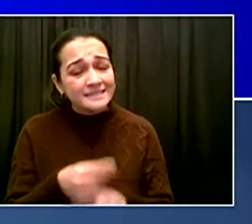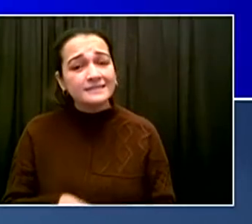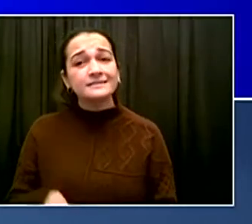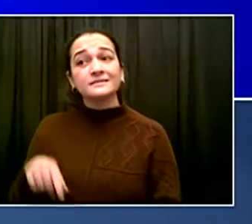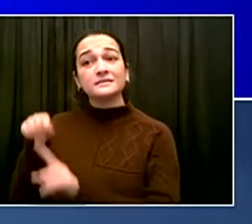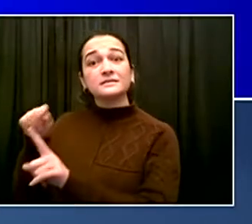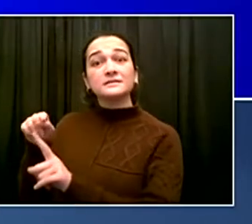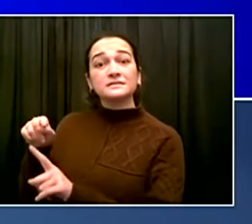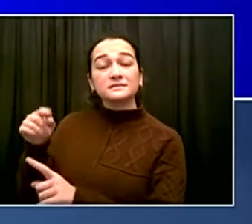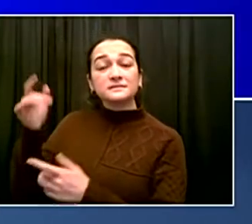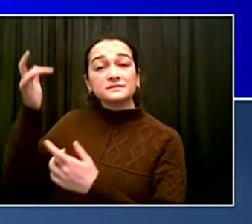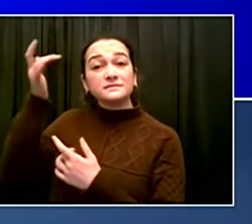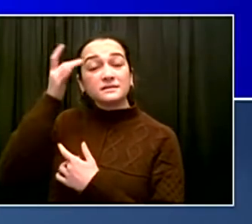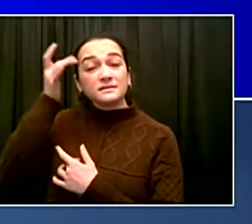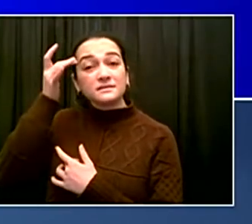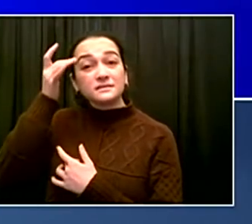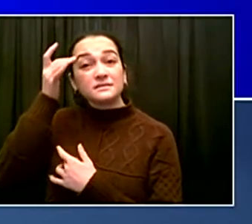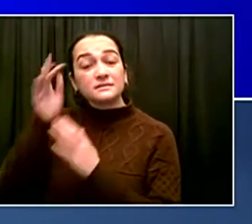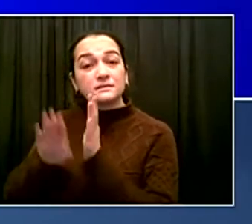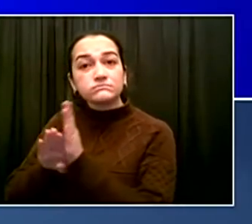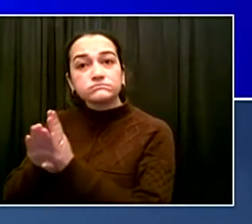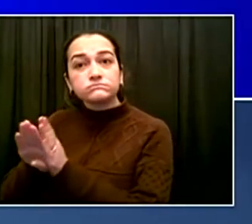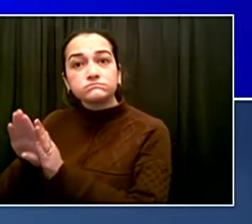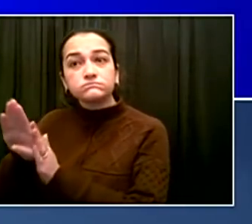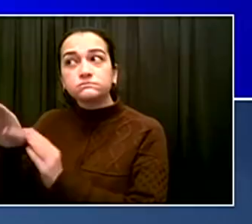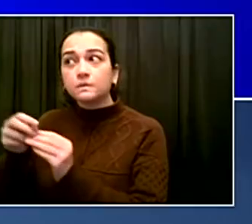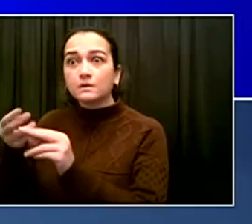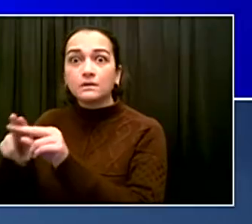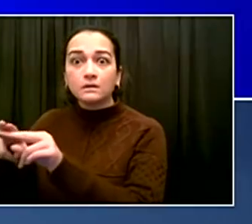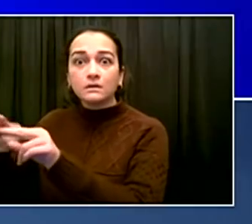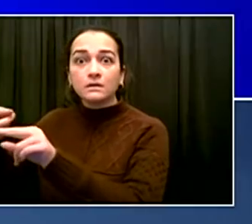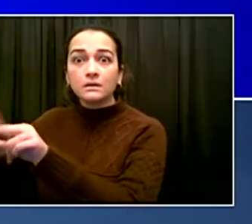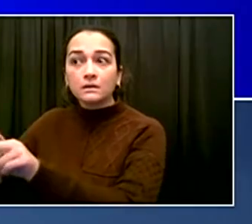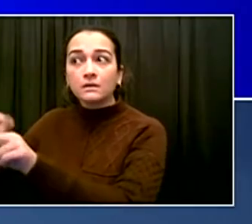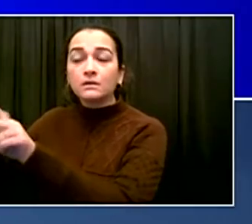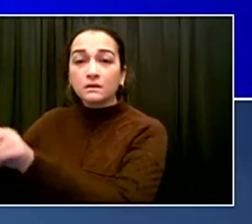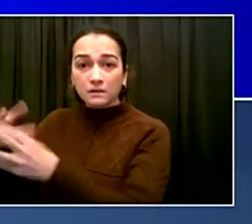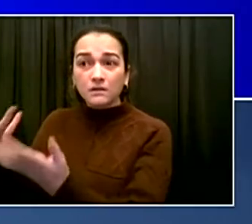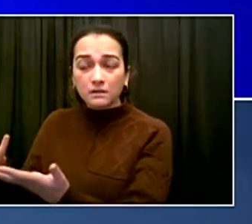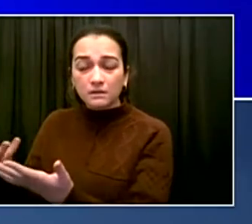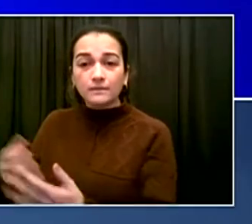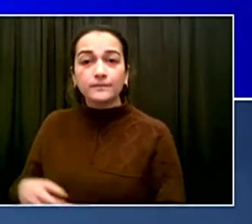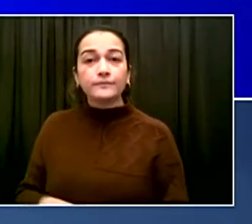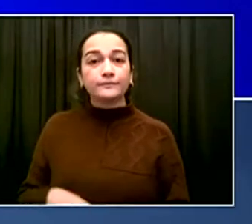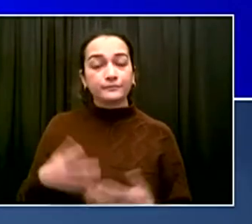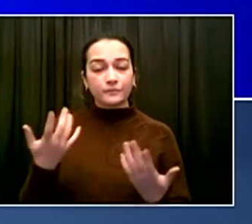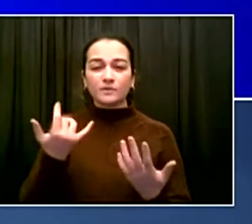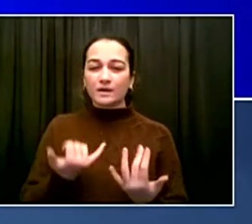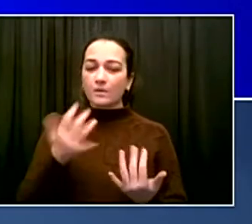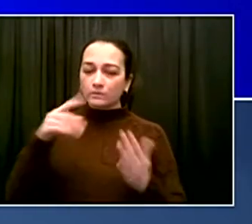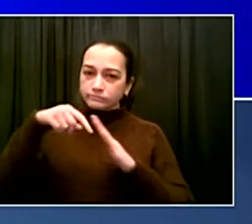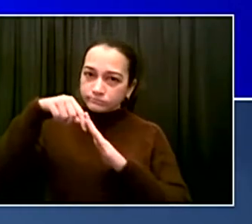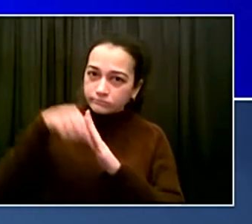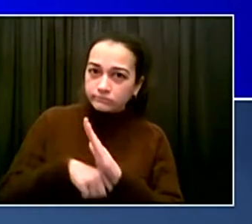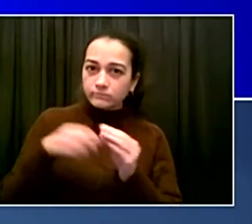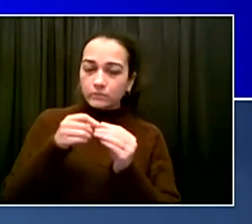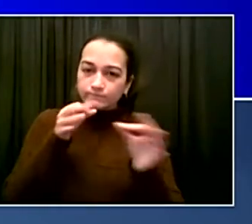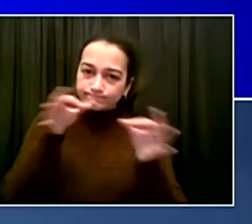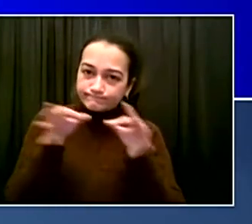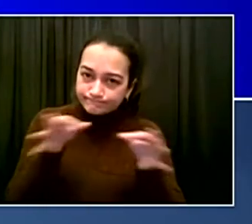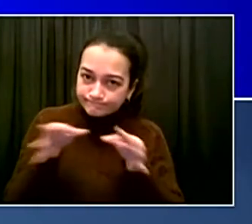WILL TALK IMMEDIATELY ABOUT THE